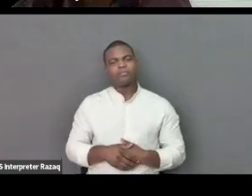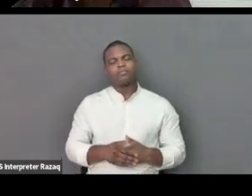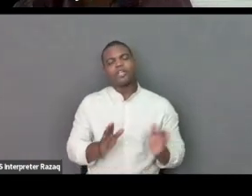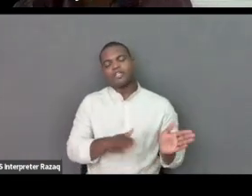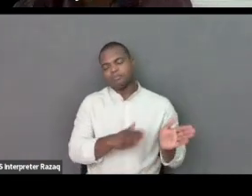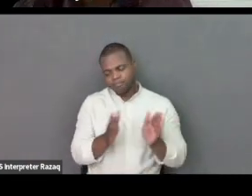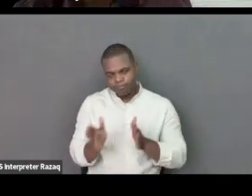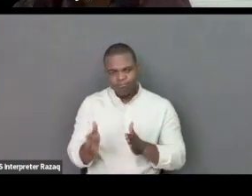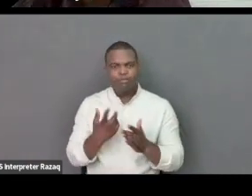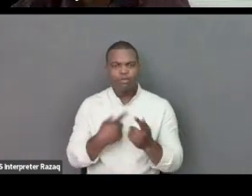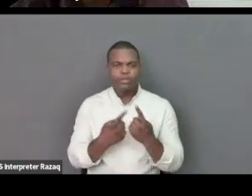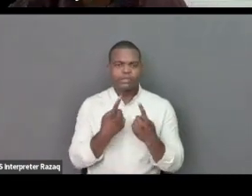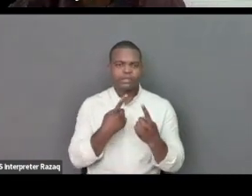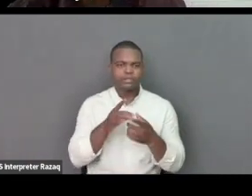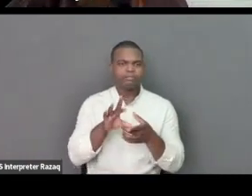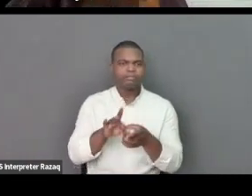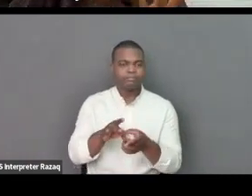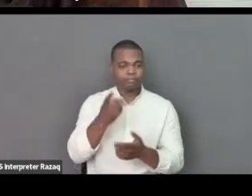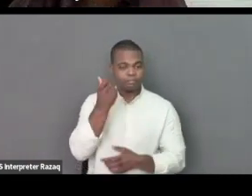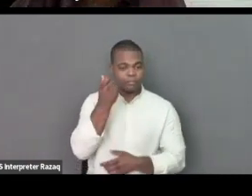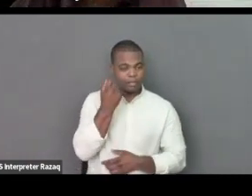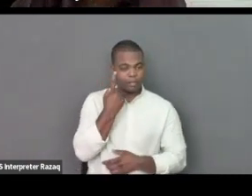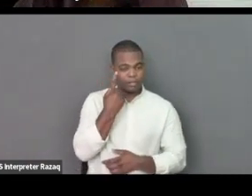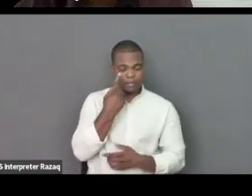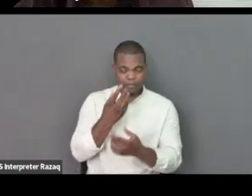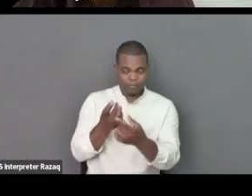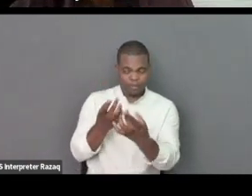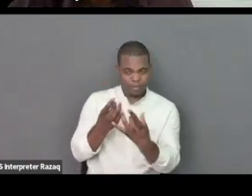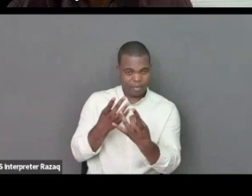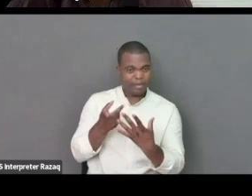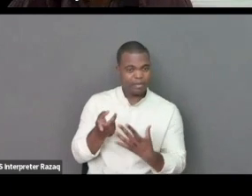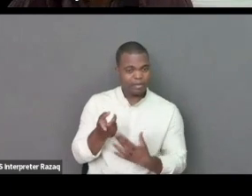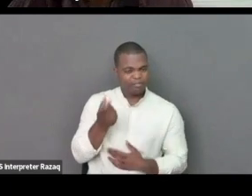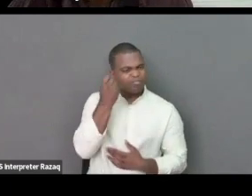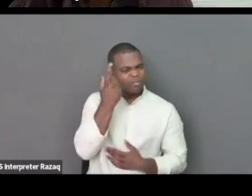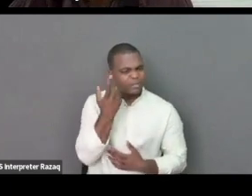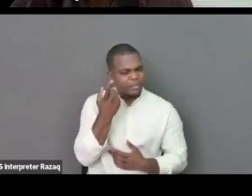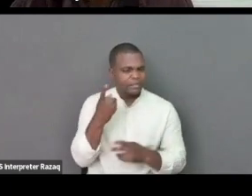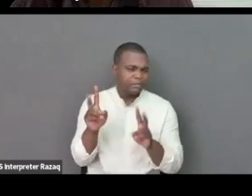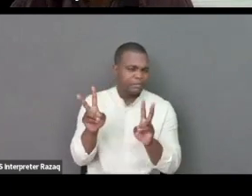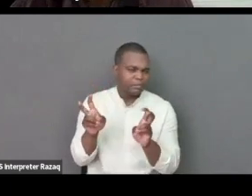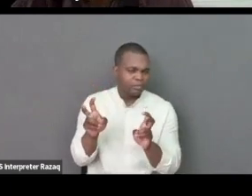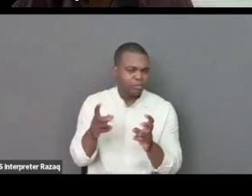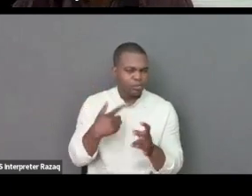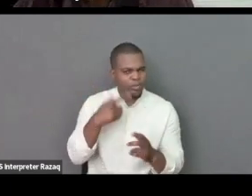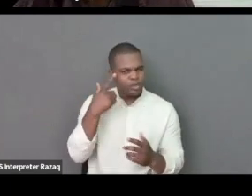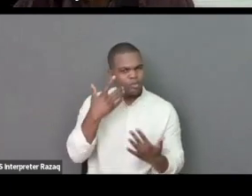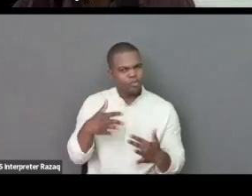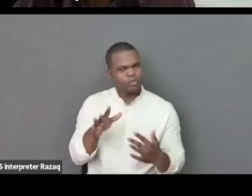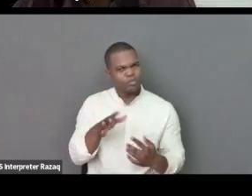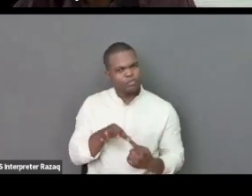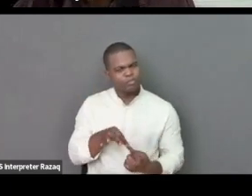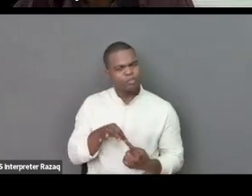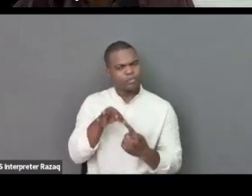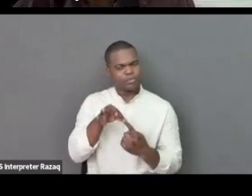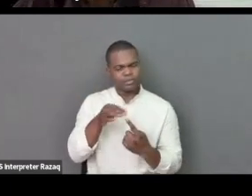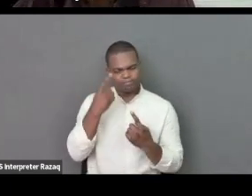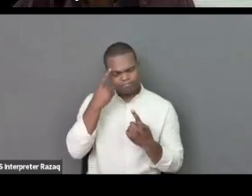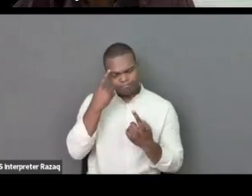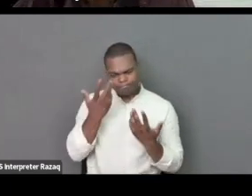around the feedback mechanisms or feedback